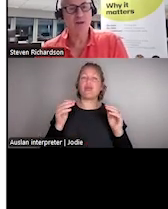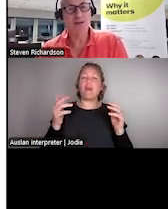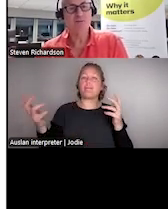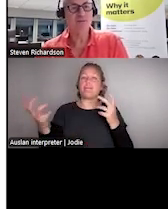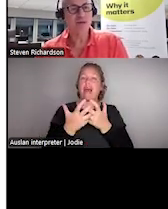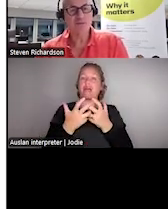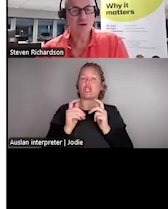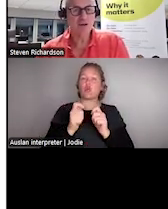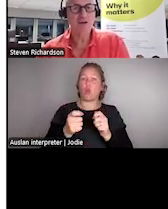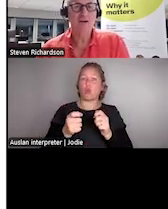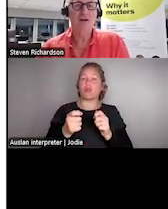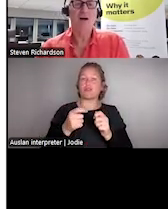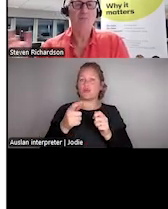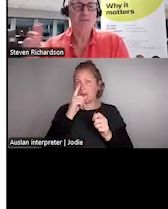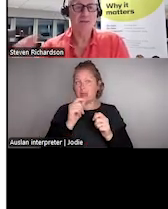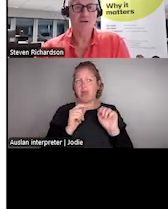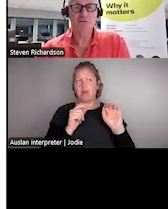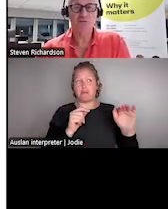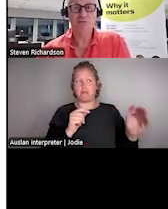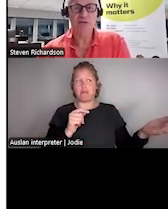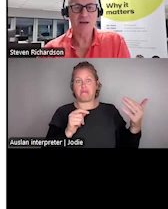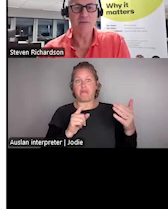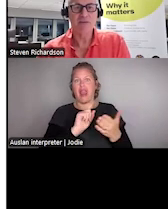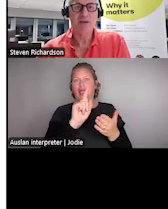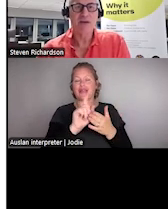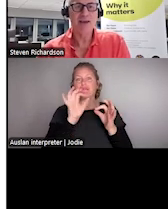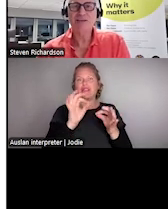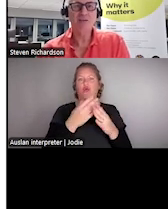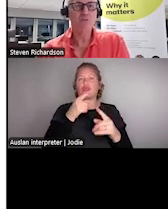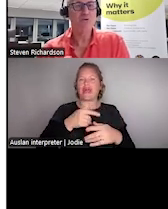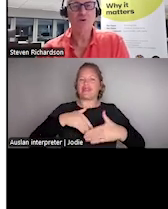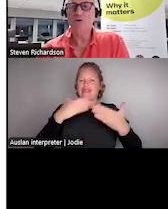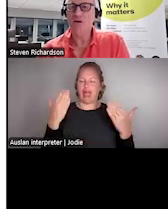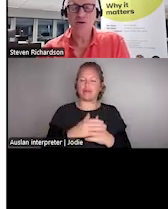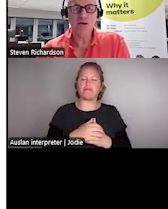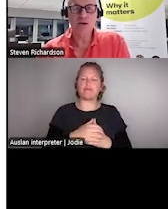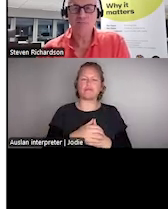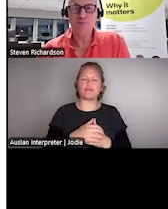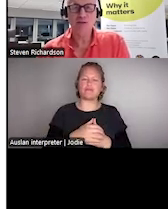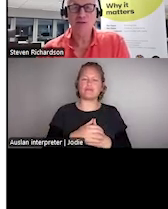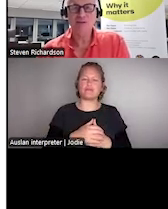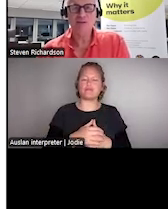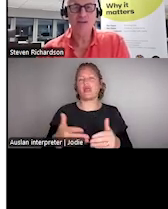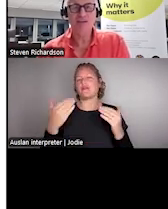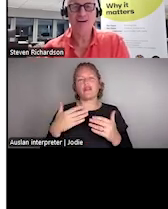on later on down the track. Particularly on your Giving Day. And, look, unfortunately as I said,